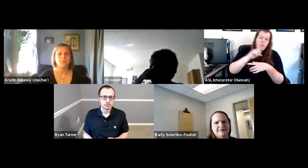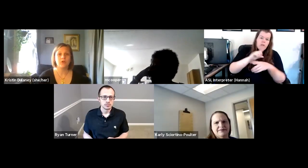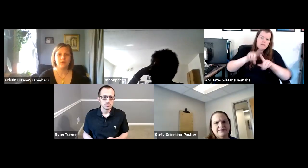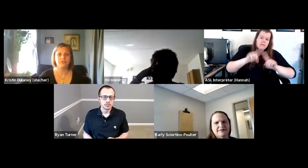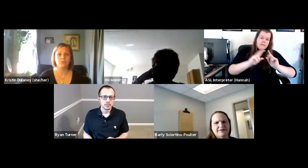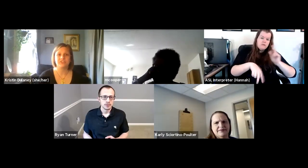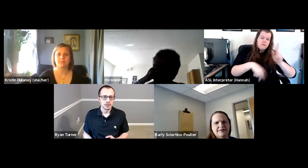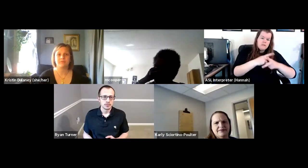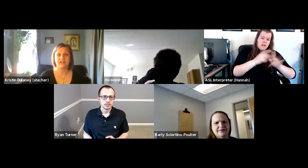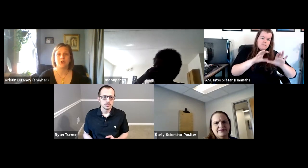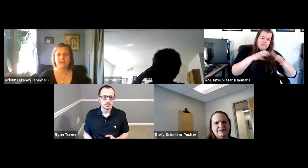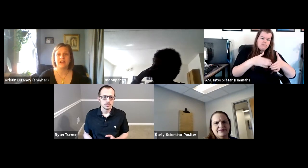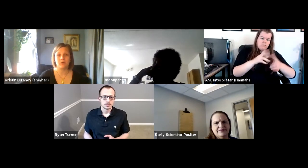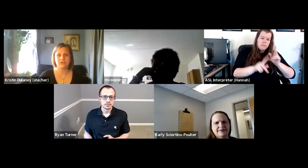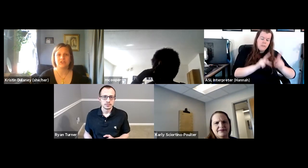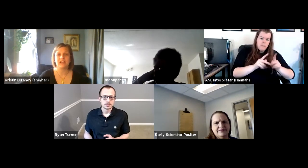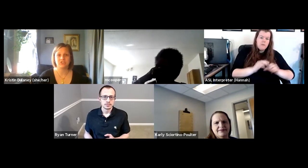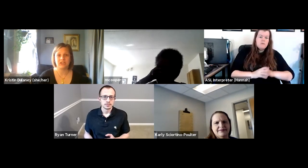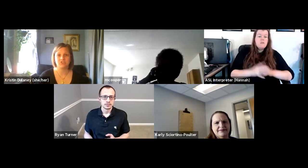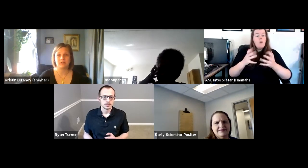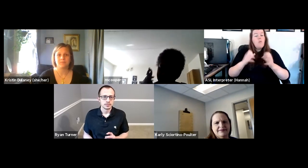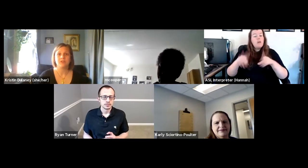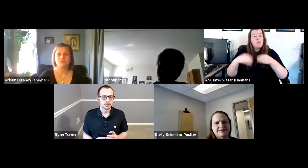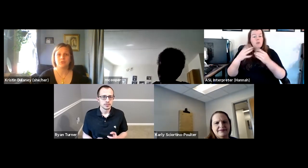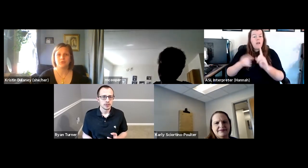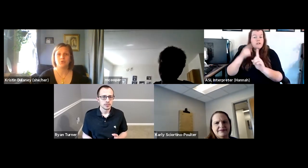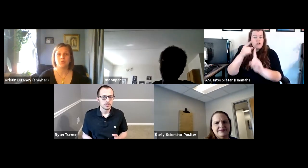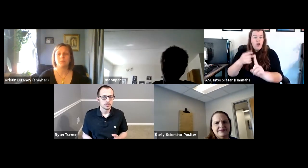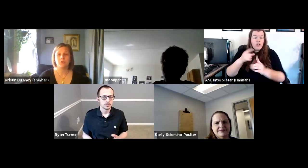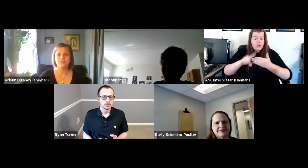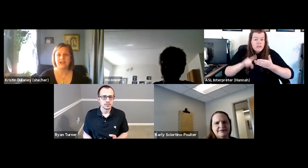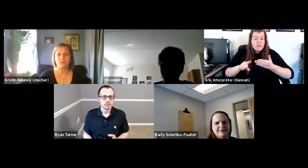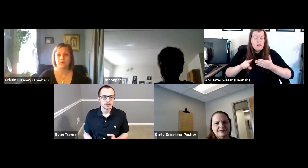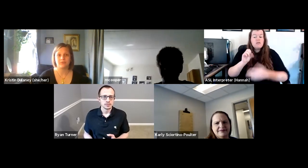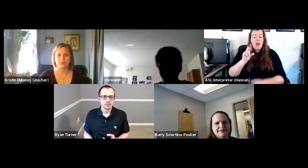We also want to provide targeted outreach and education to those who are most at risk for